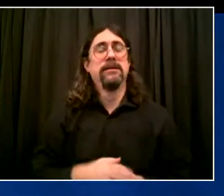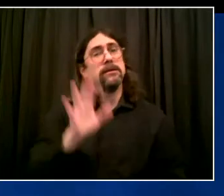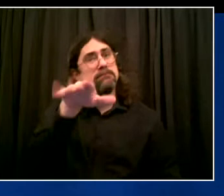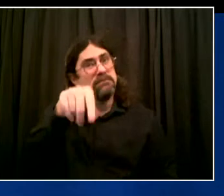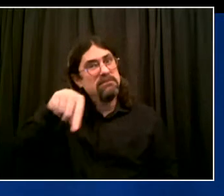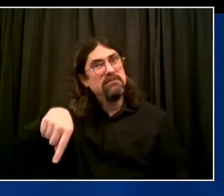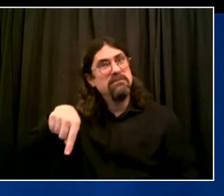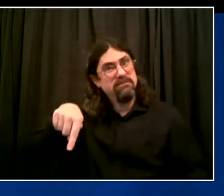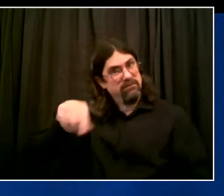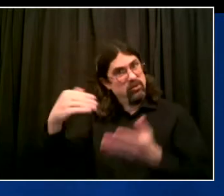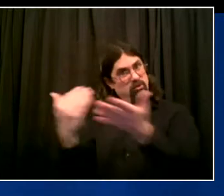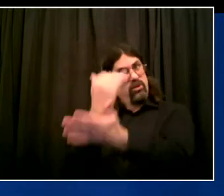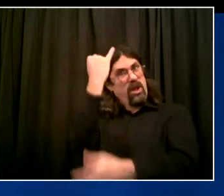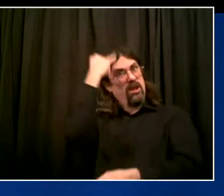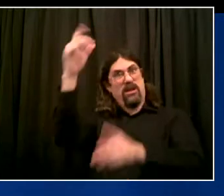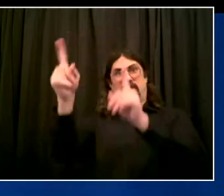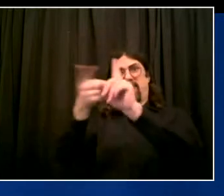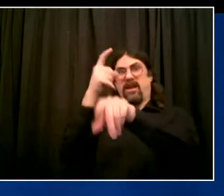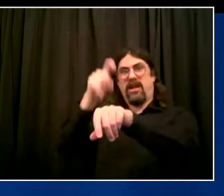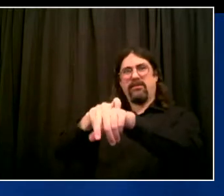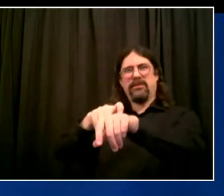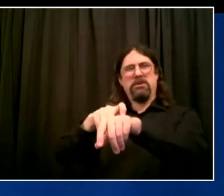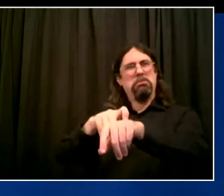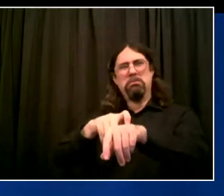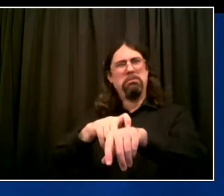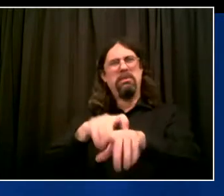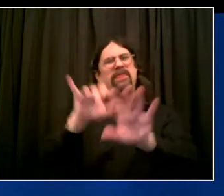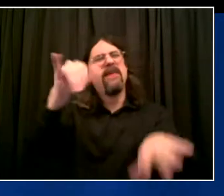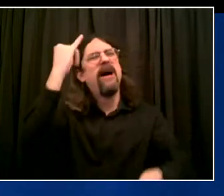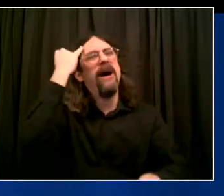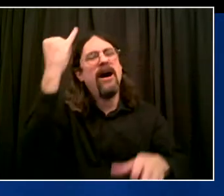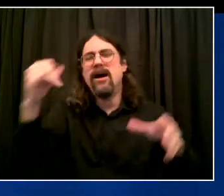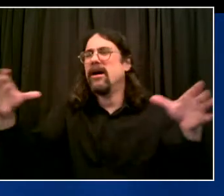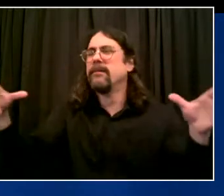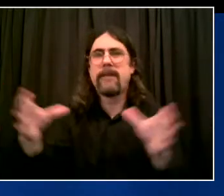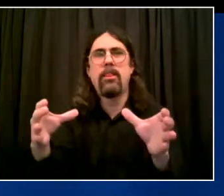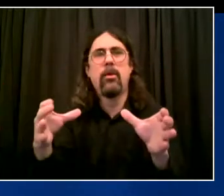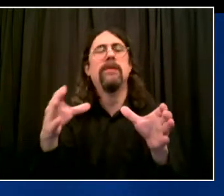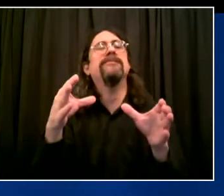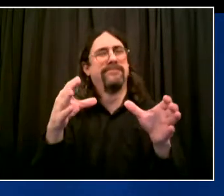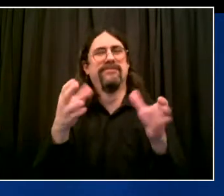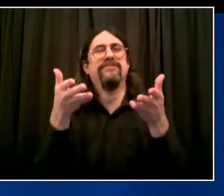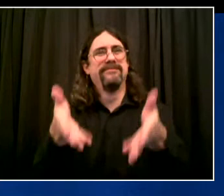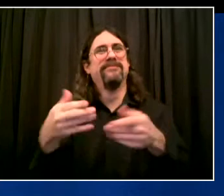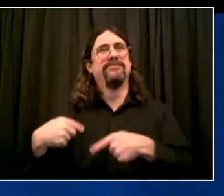YOU TALKED ABOUT IT, WE HAVE CERTAINLY TALKED ABOUT IT FOR YEARS NOW ABOUT THAT SHARED RERESPONSIBILITY. POLICE AND COMMUNITY WORKING TOGETHER.